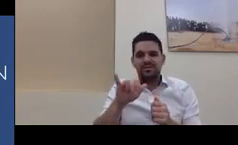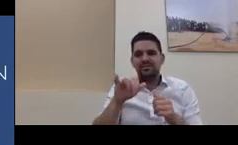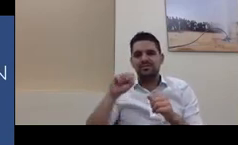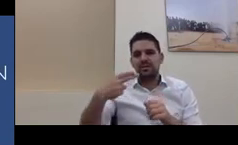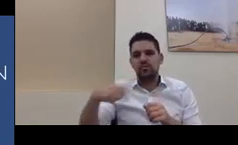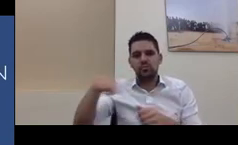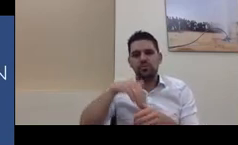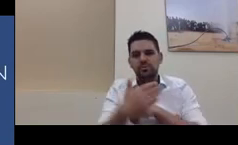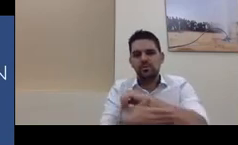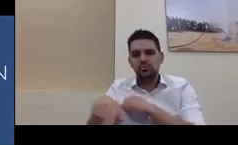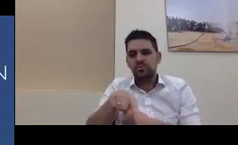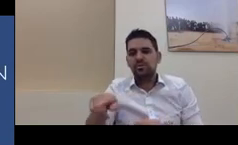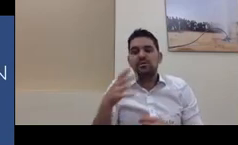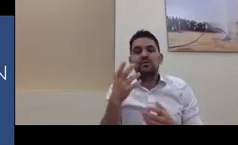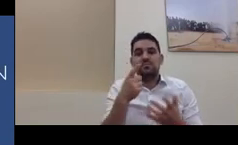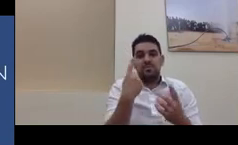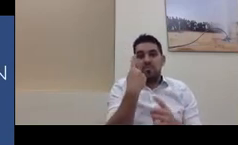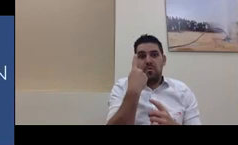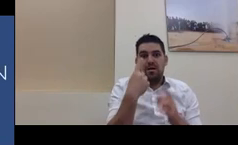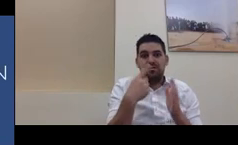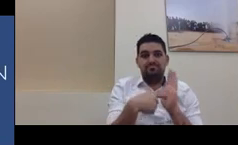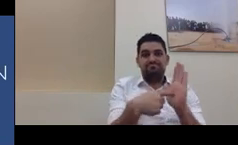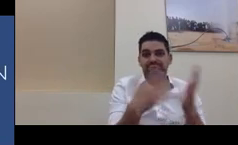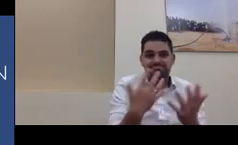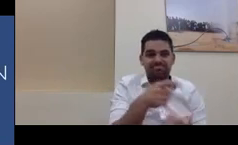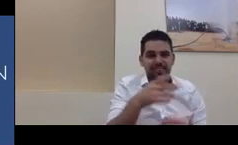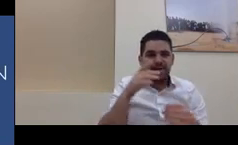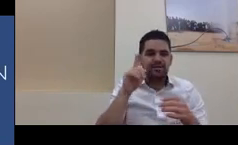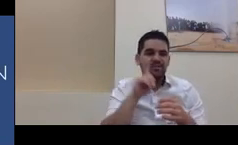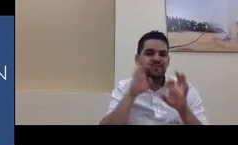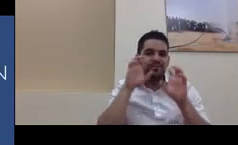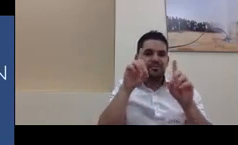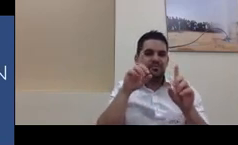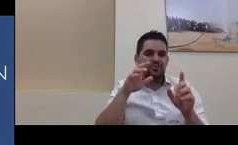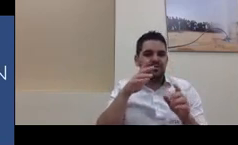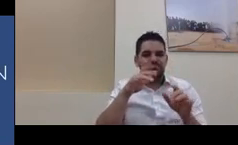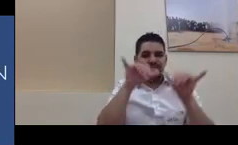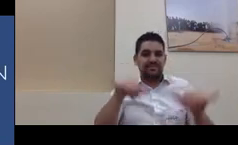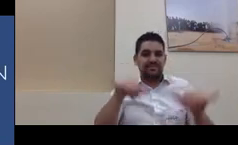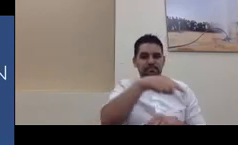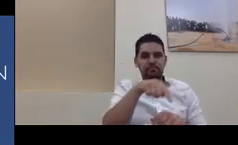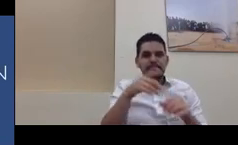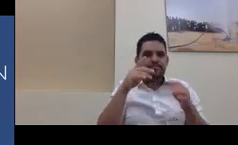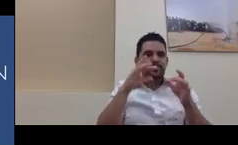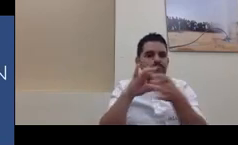and discussing with the key stakeholders in country. And one example of that is the deaf education system,